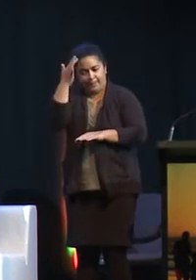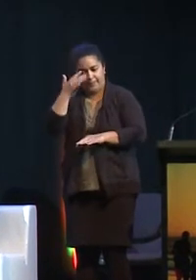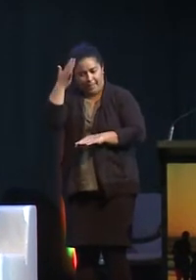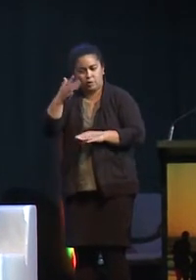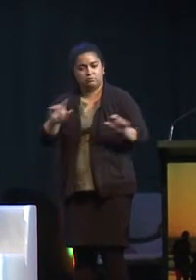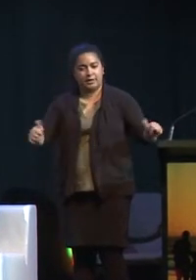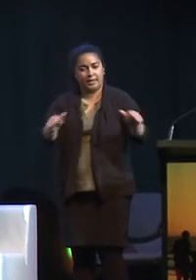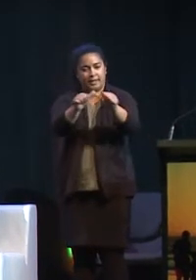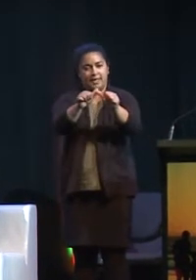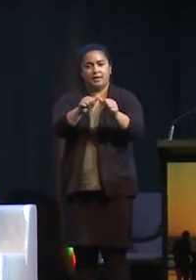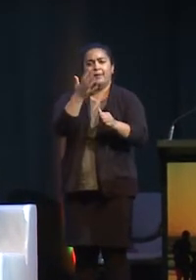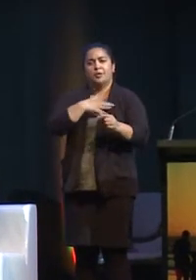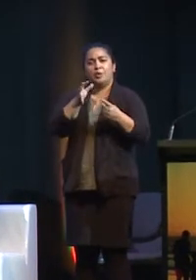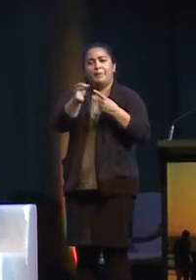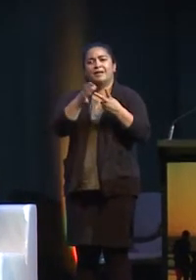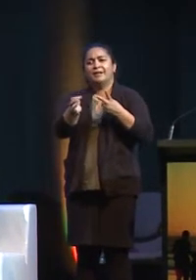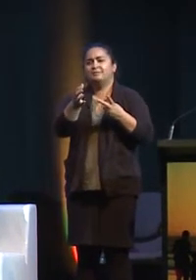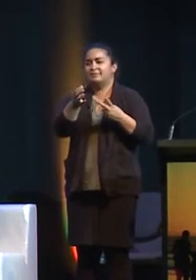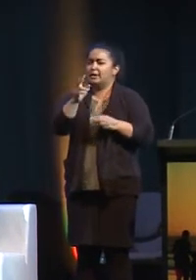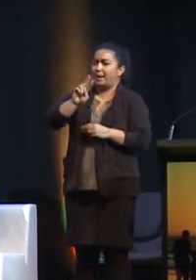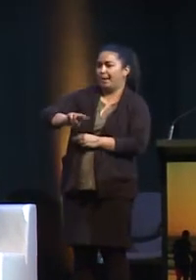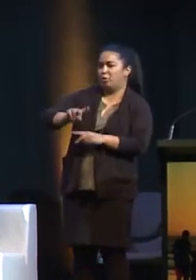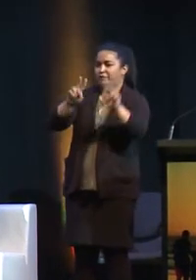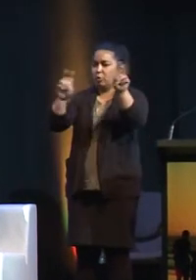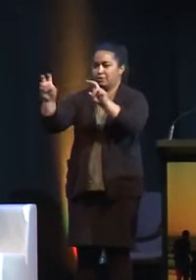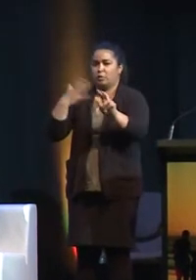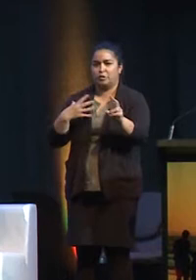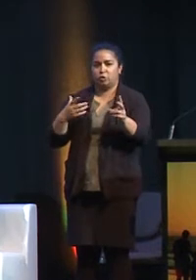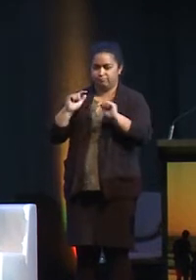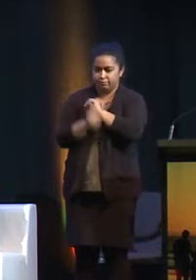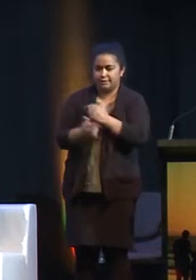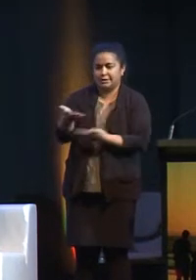to pick a couple of topics to dive into, I guess you would look at food and fibre and